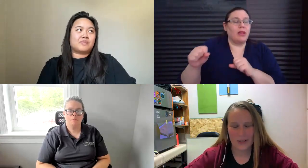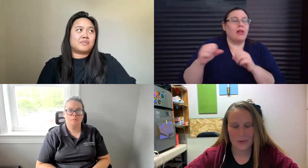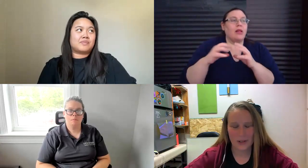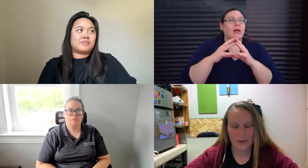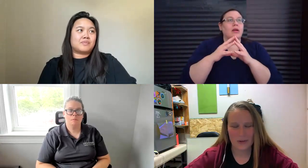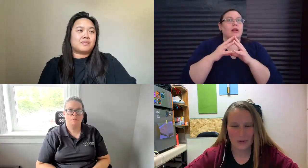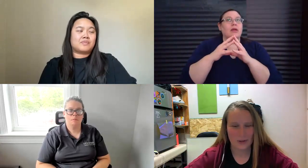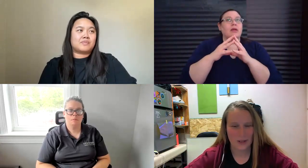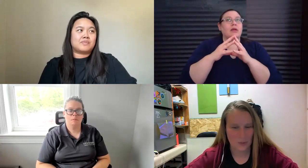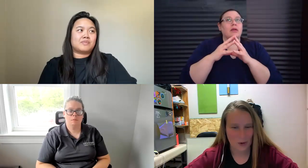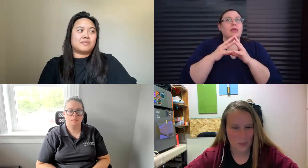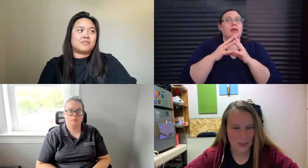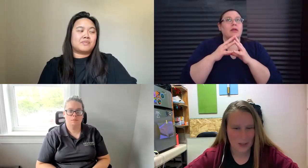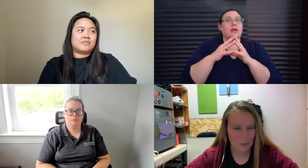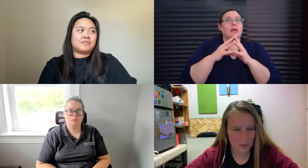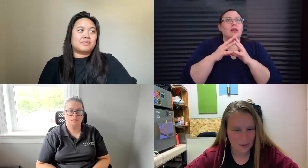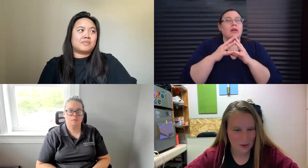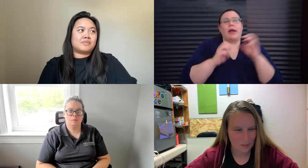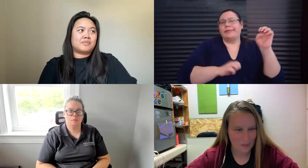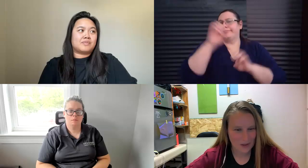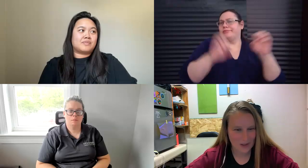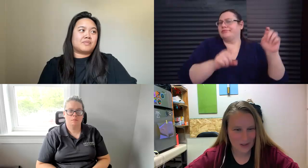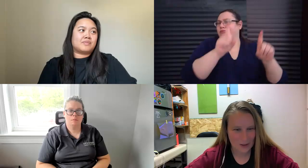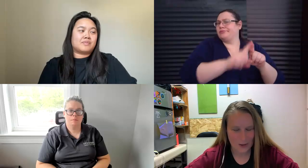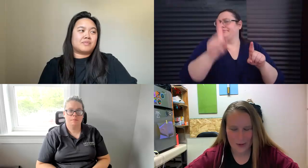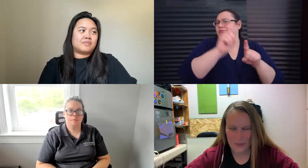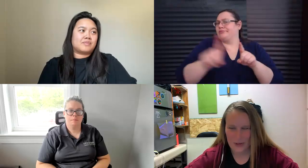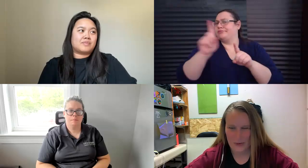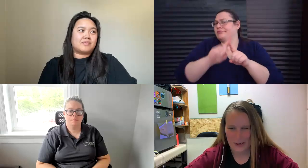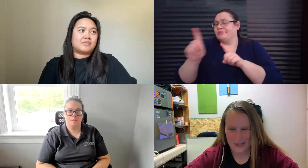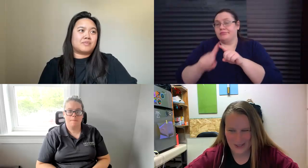I do a lot of different experiments and most of them turn out pretty well.